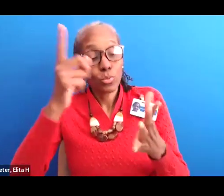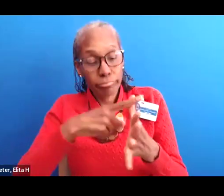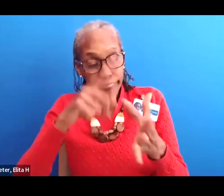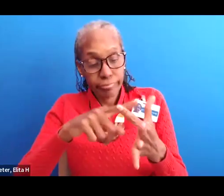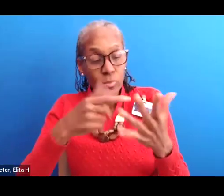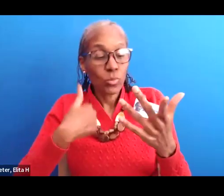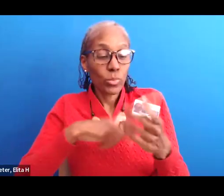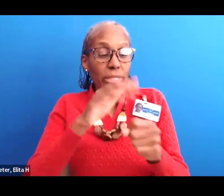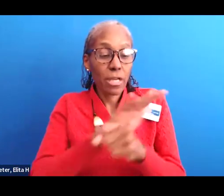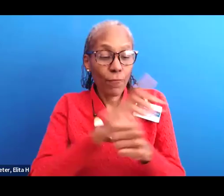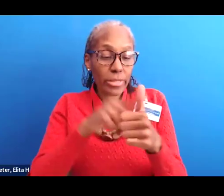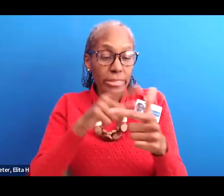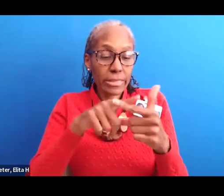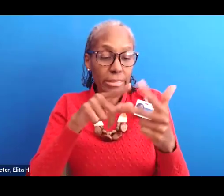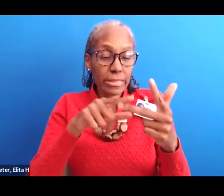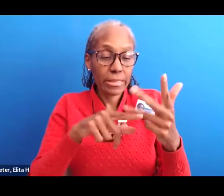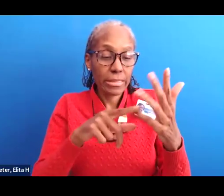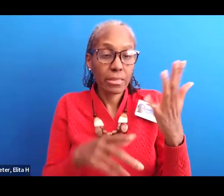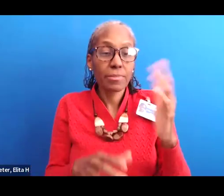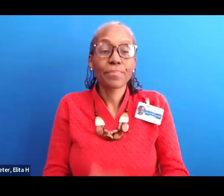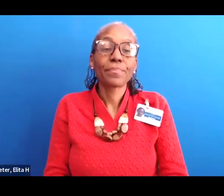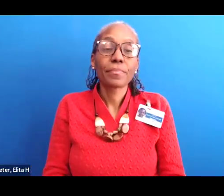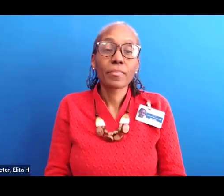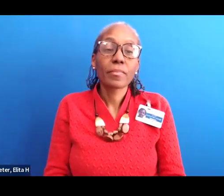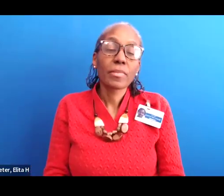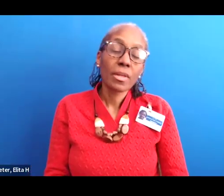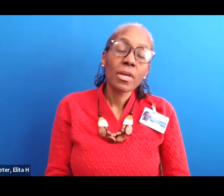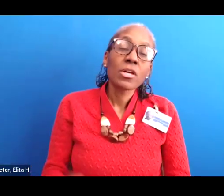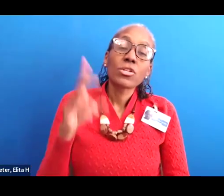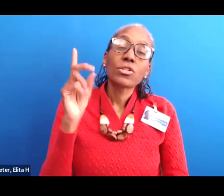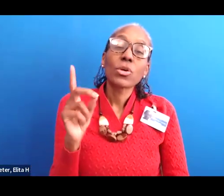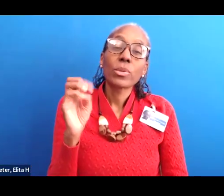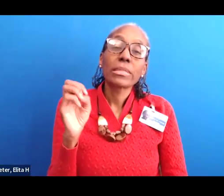For some people, it's difficult to get a standing wheelchair,